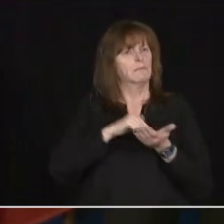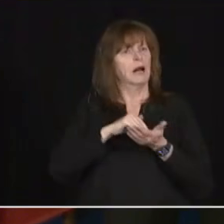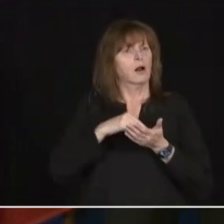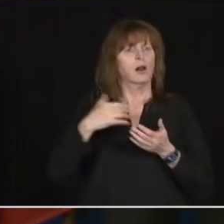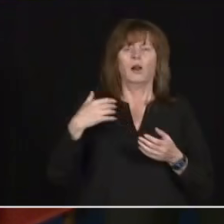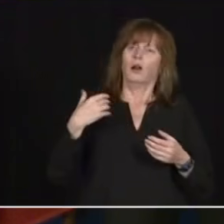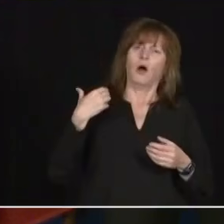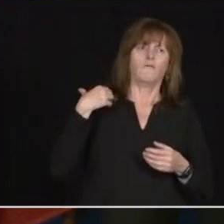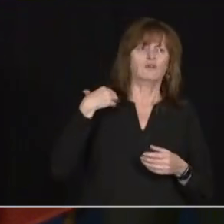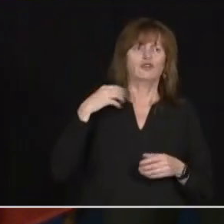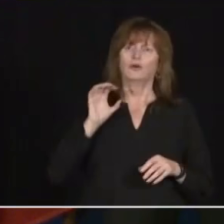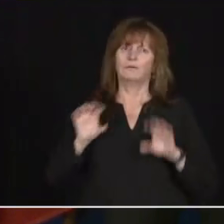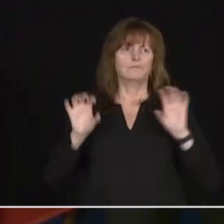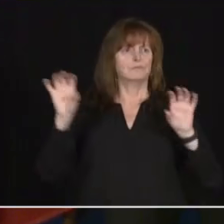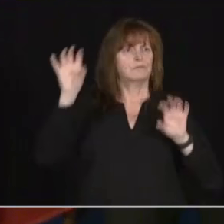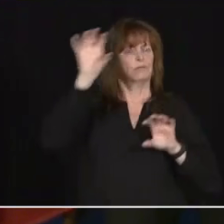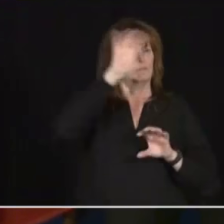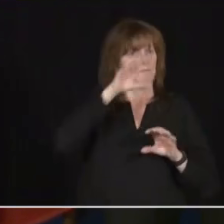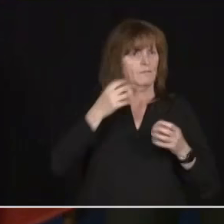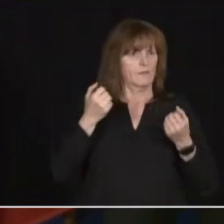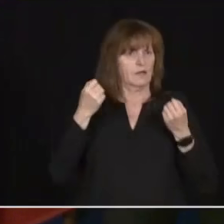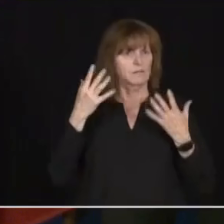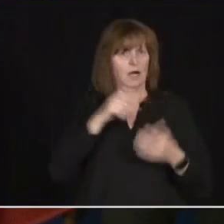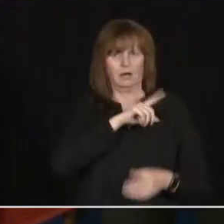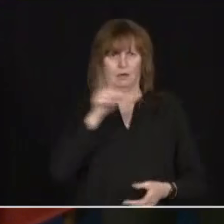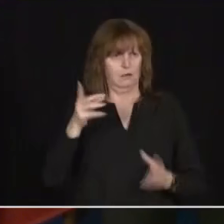blamed medical hospitals of health and